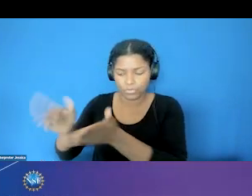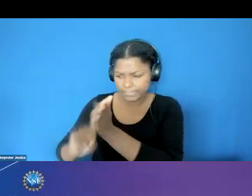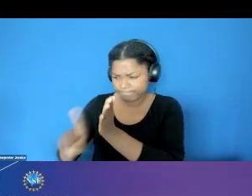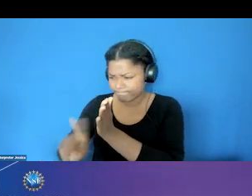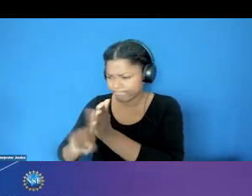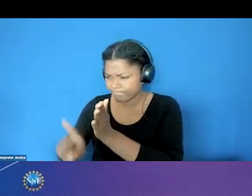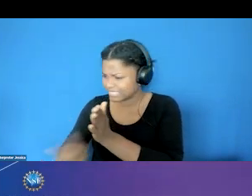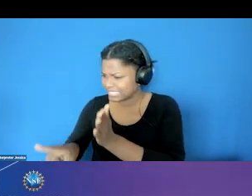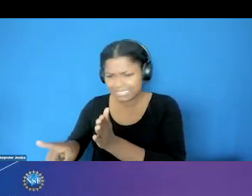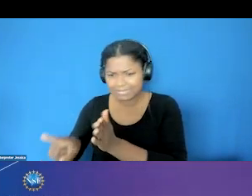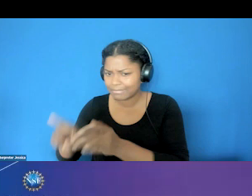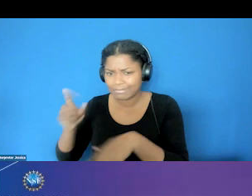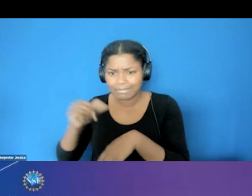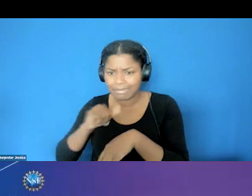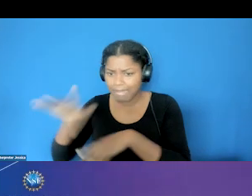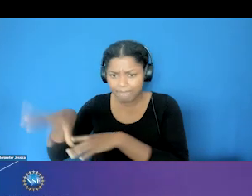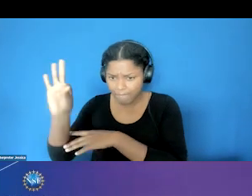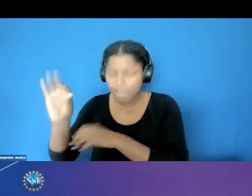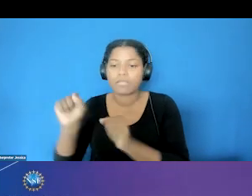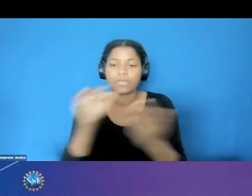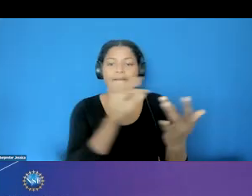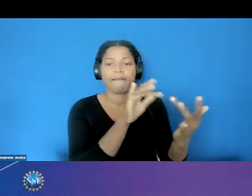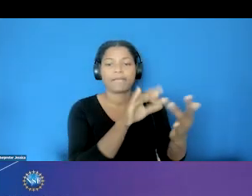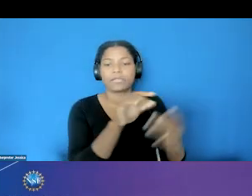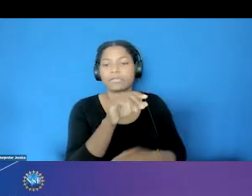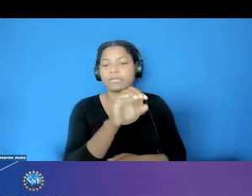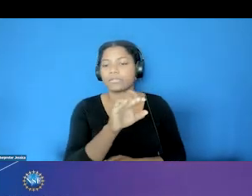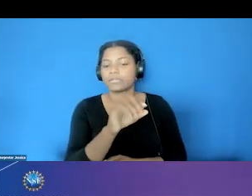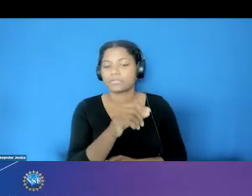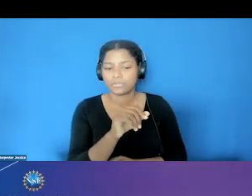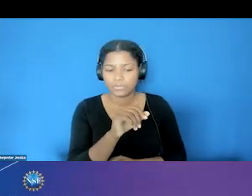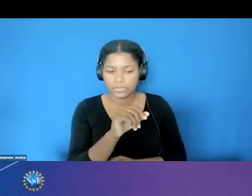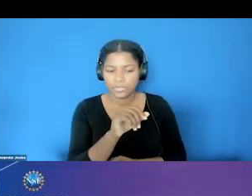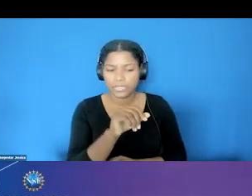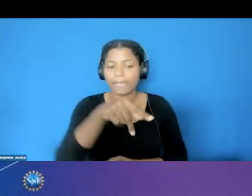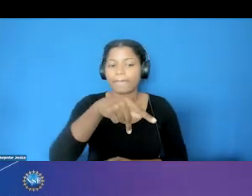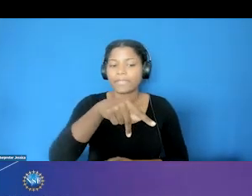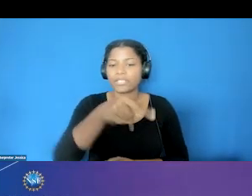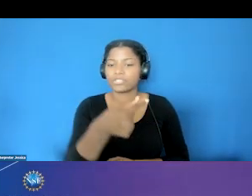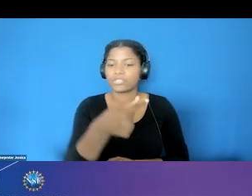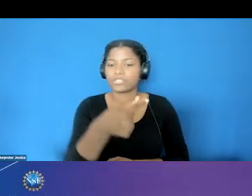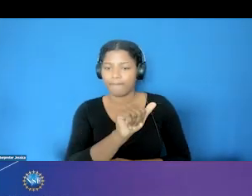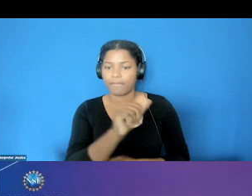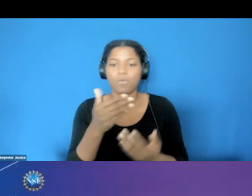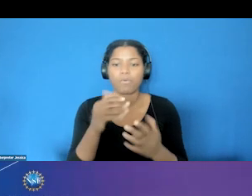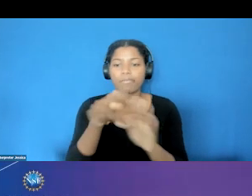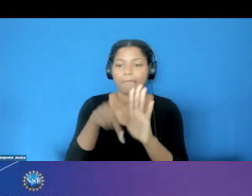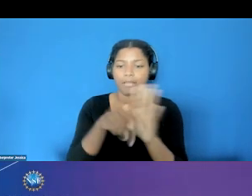If you can't find the answer in that PAPP Guide, come to DGA, reach out to the policy office. We're more than happy to help you.